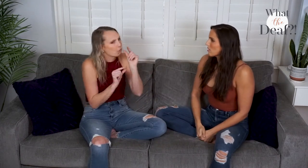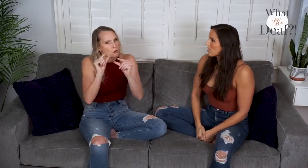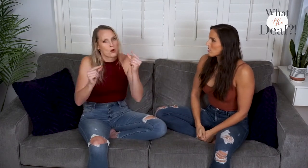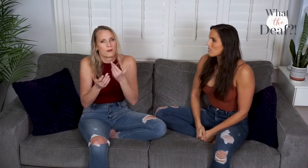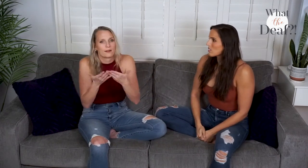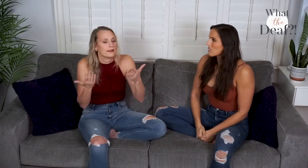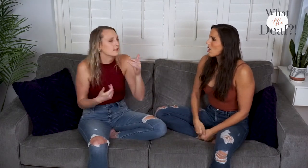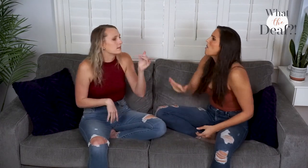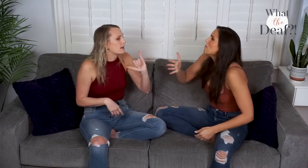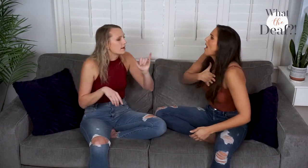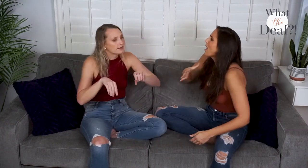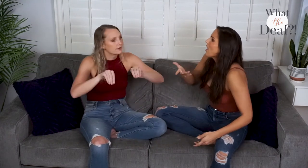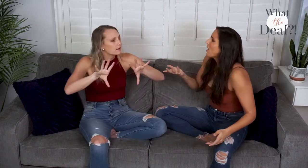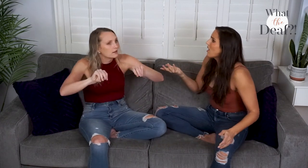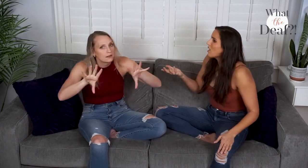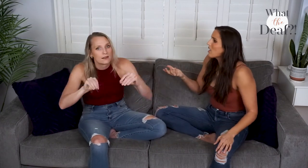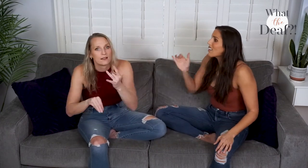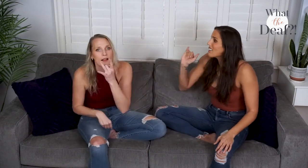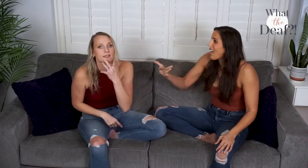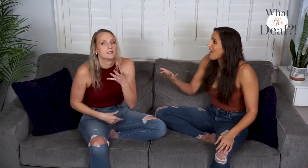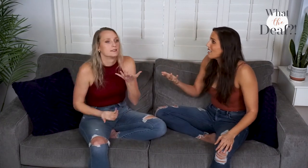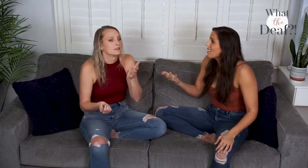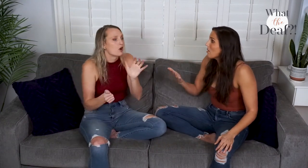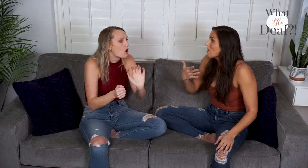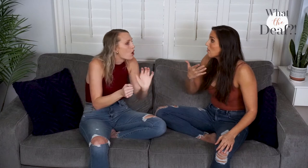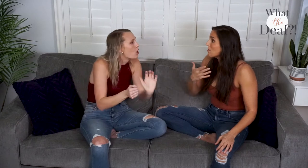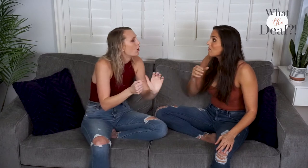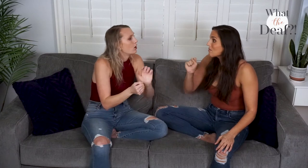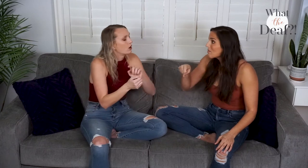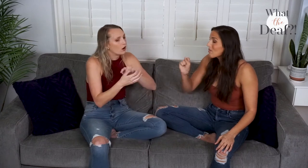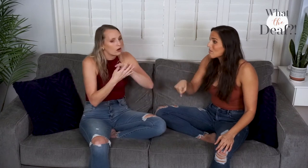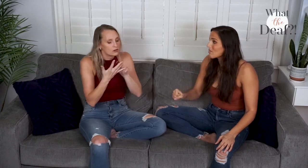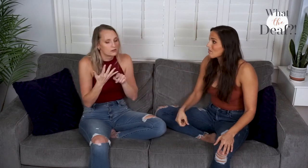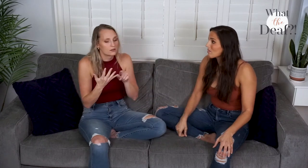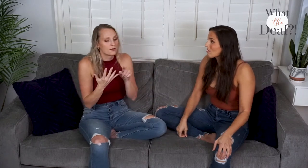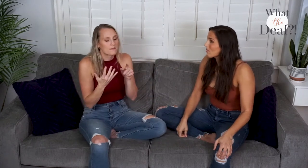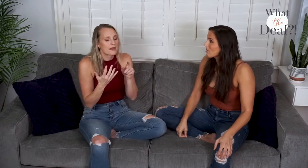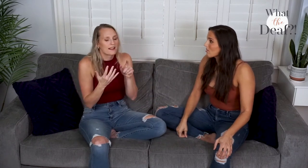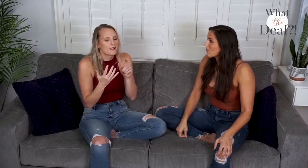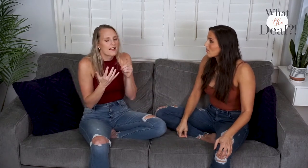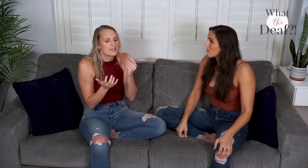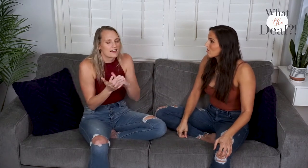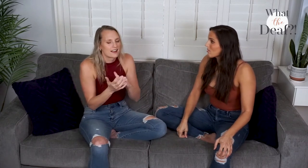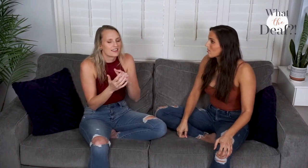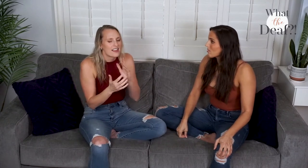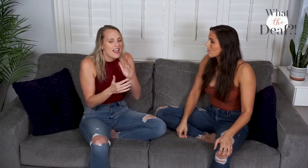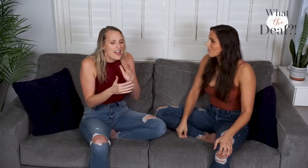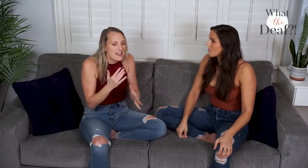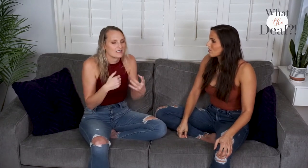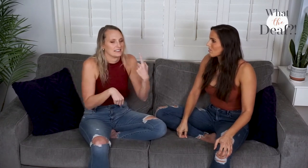that we could have done better, like flashing my lights, or honking the horn, and I’m like again, no!